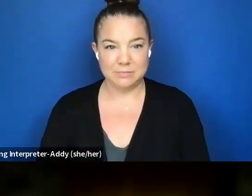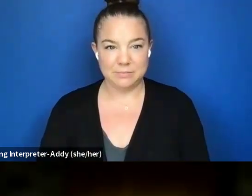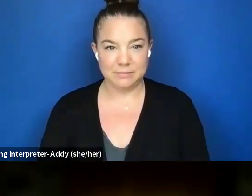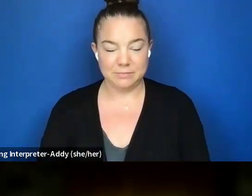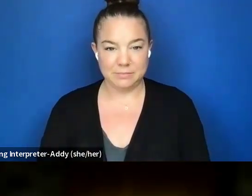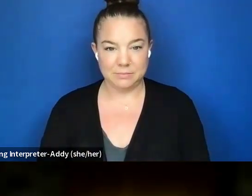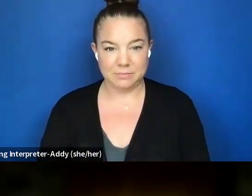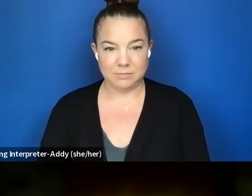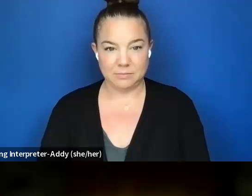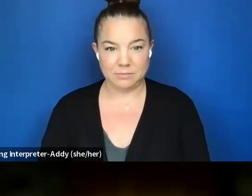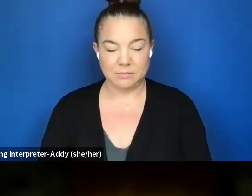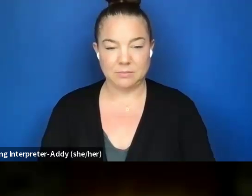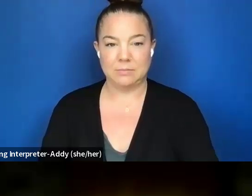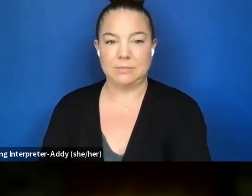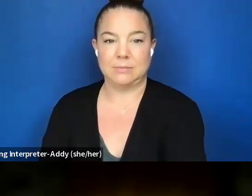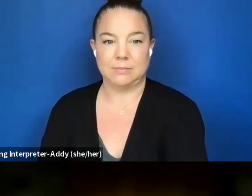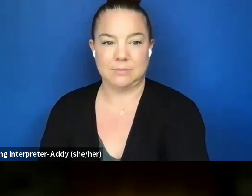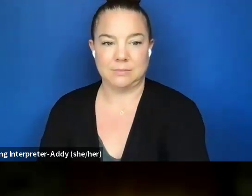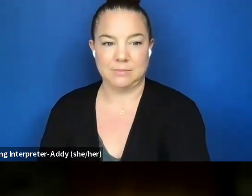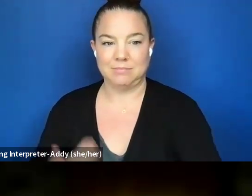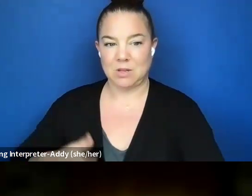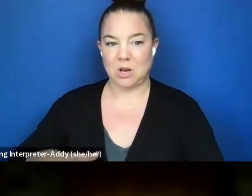Brooke Wilson (she/her): So this is Brooke. I was gonna respond. Brooke Wilson (she/her): Great